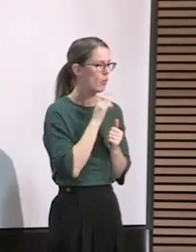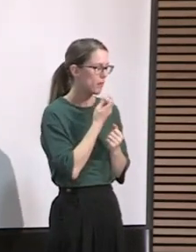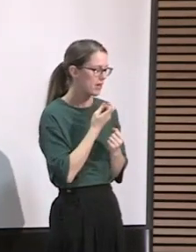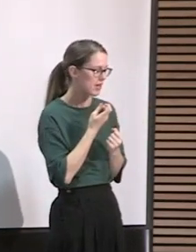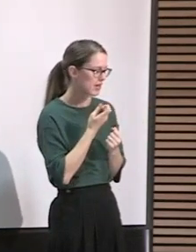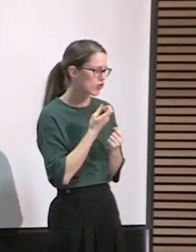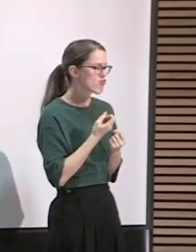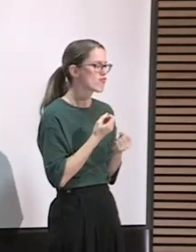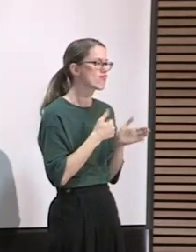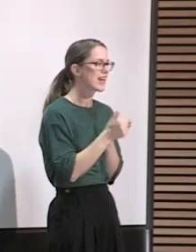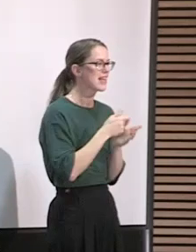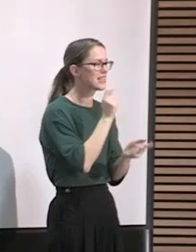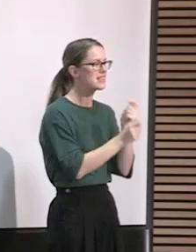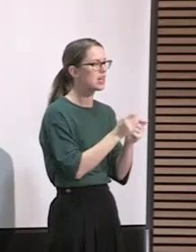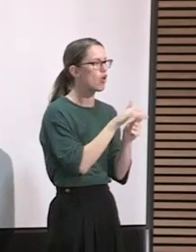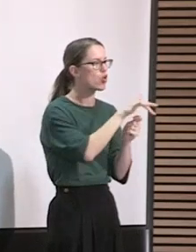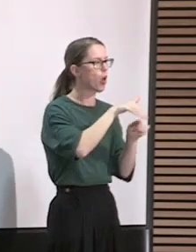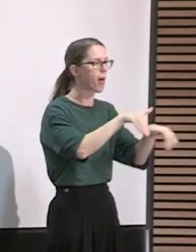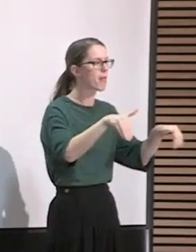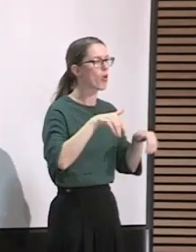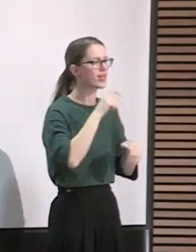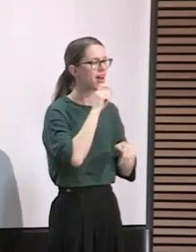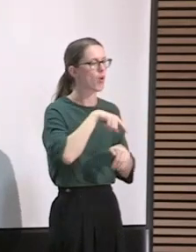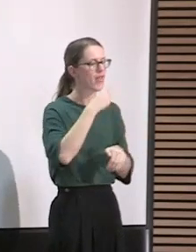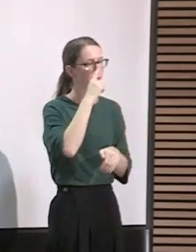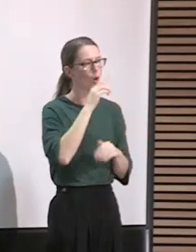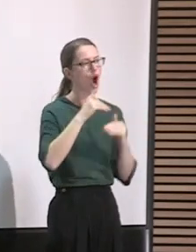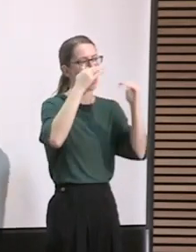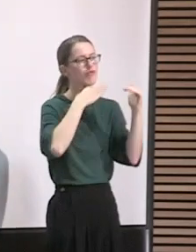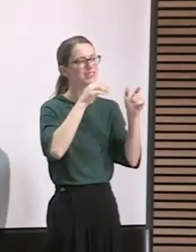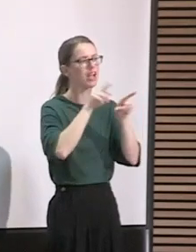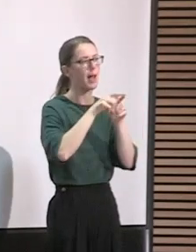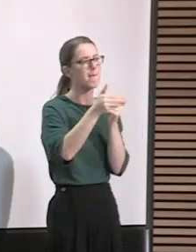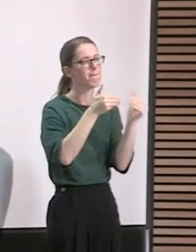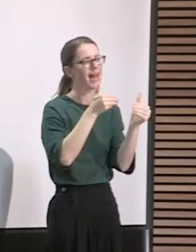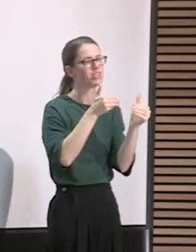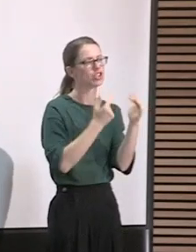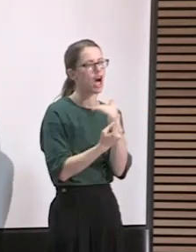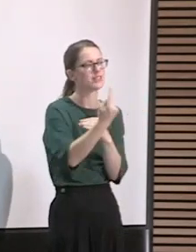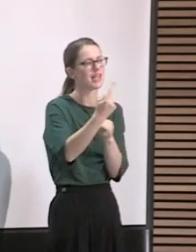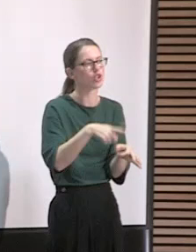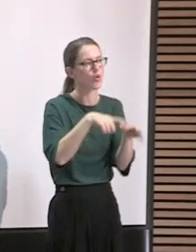with flu-like symptoms gets a test. It will deliver regular asymptomatic testing of border